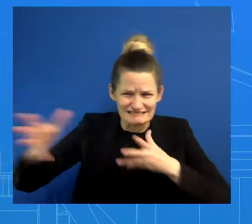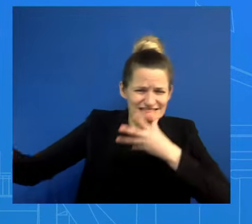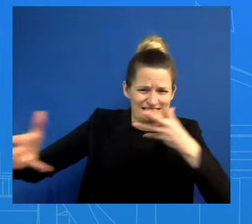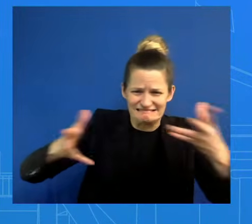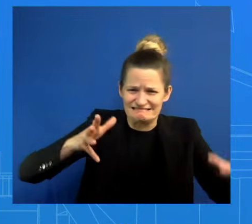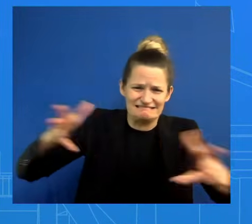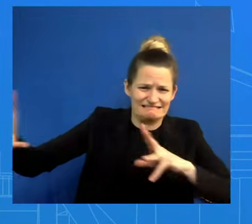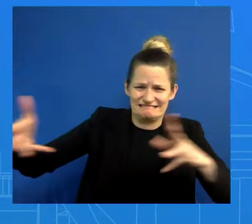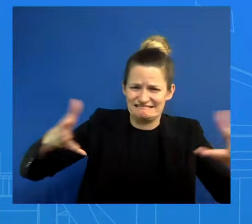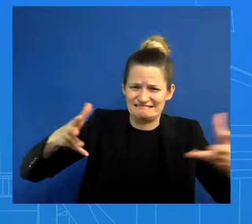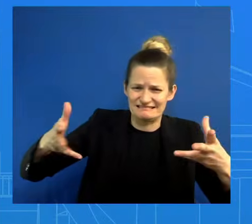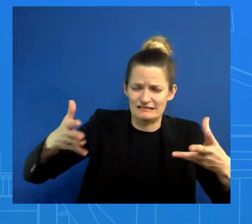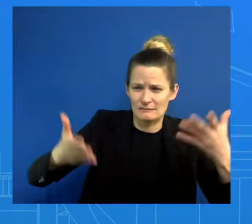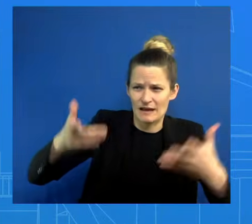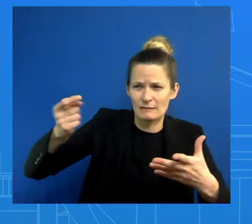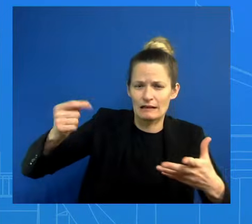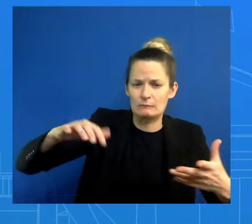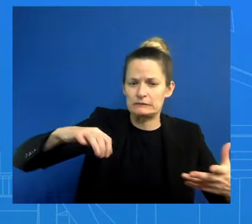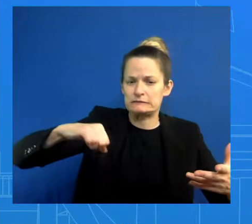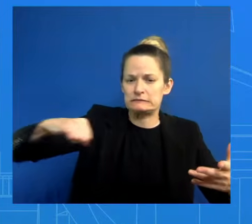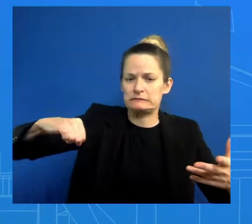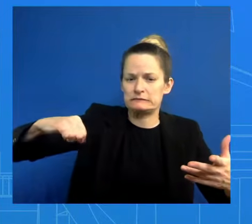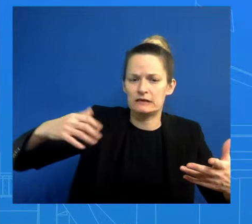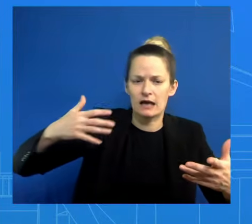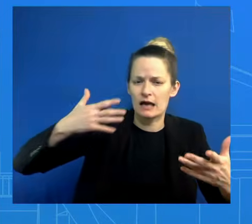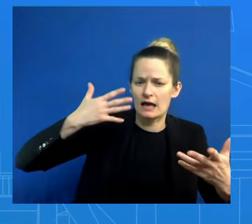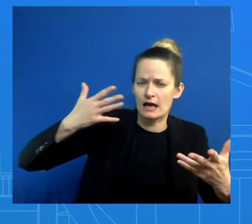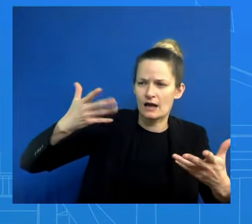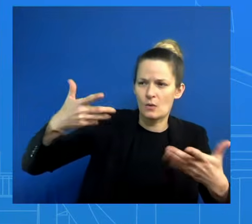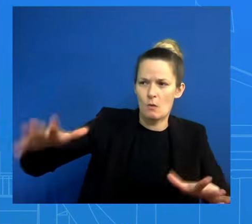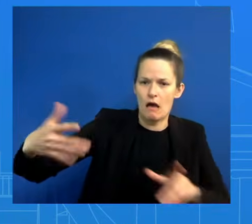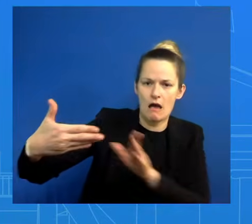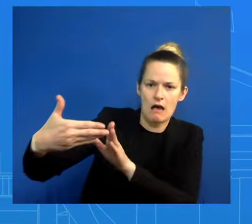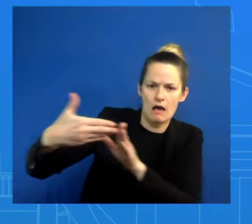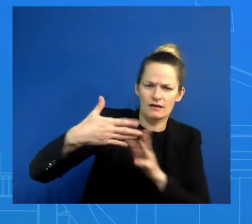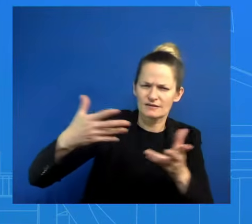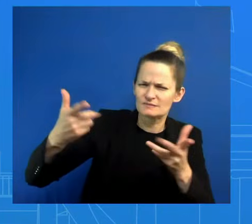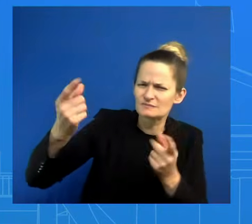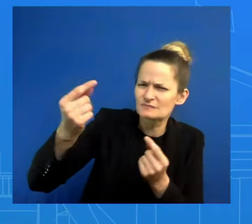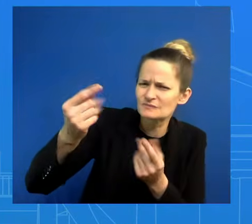Ms. Jean-Pierre: Somebody is having a good time. Okay. So, as you said, we've been in touch with Turkey